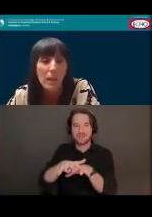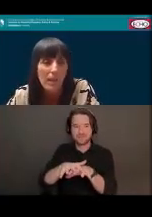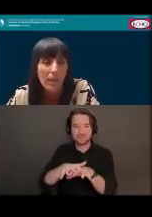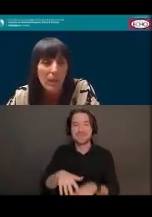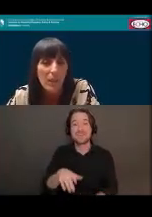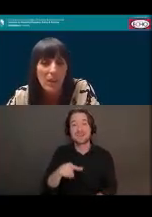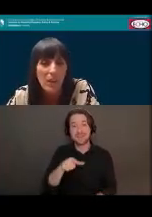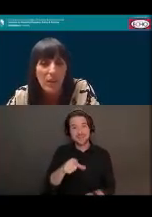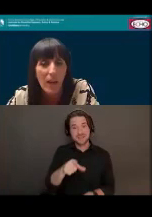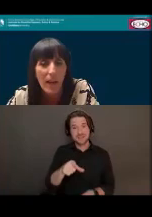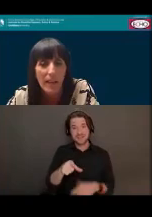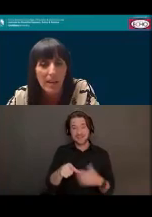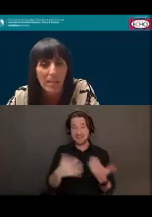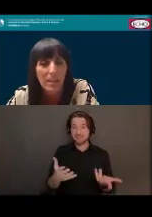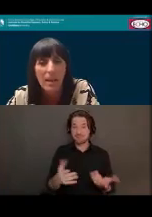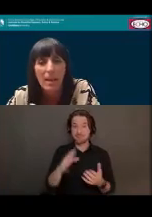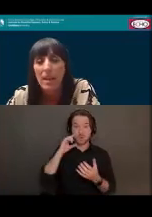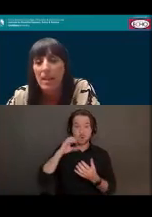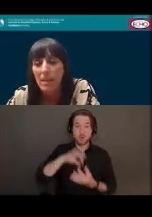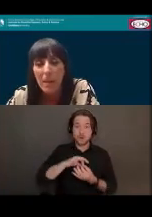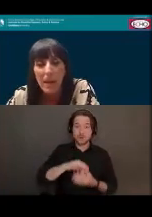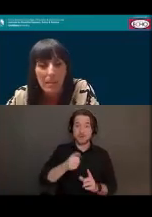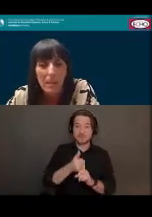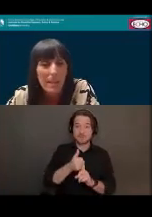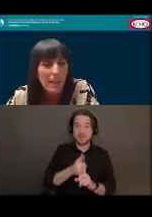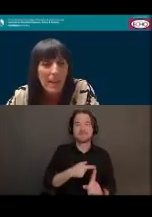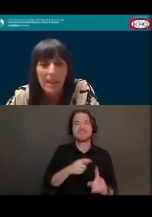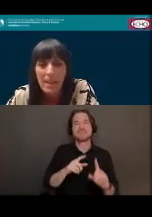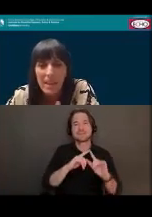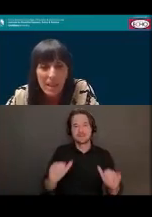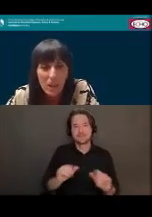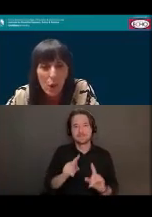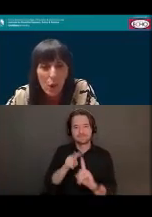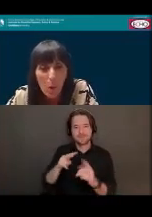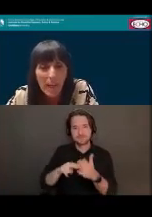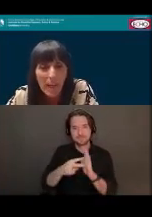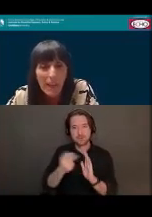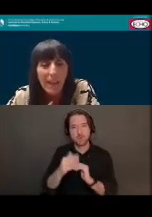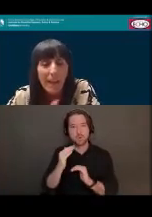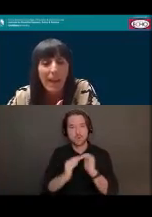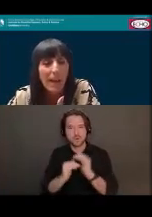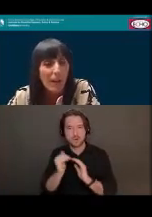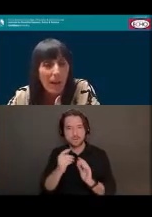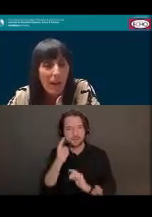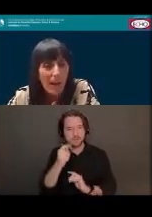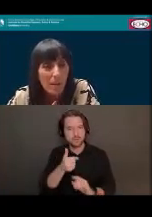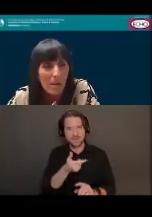comfort to those items. They might be saying this toy animal